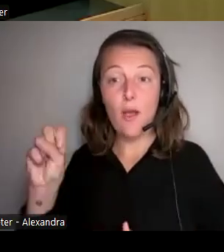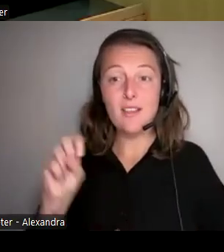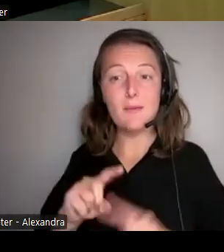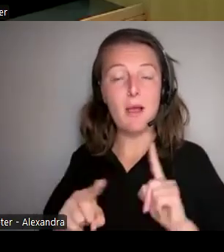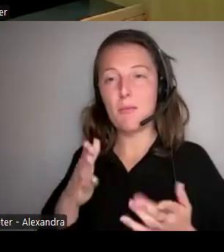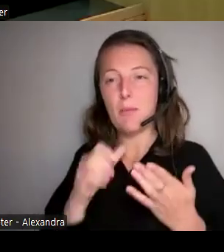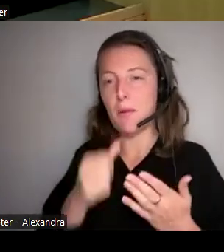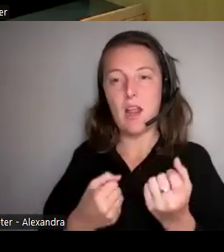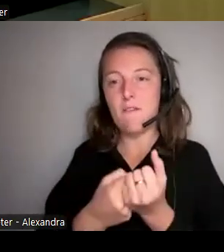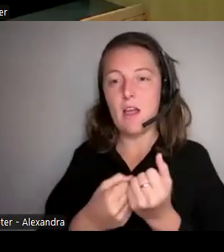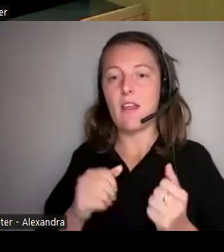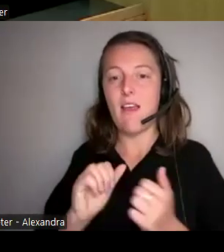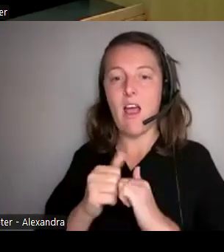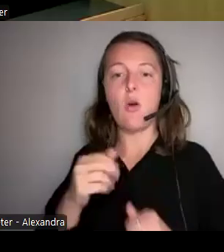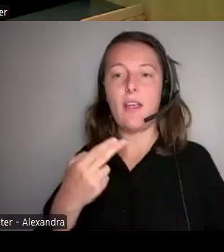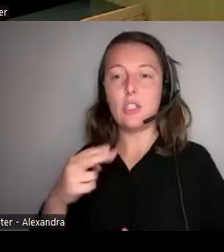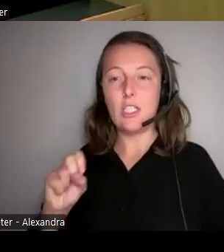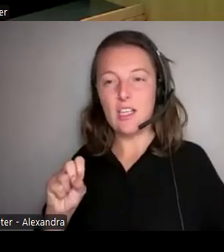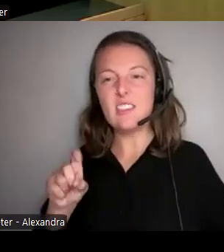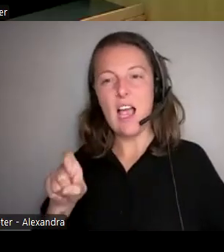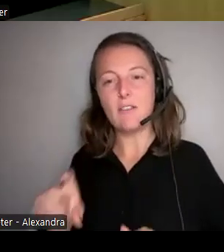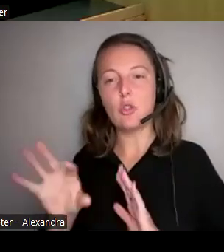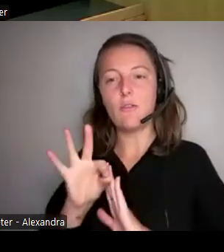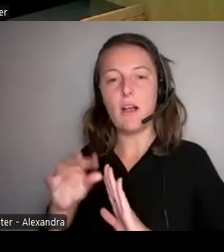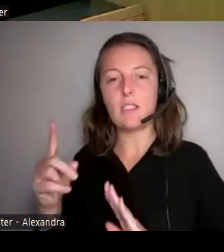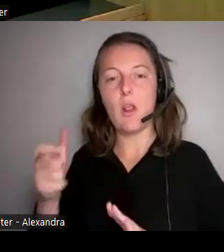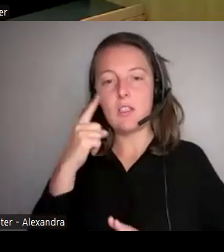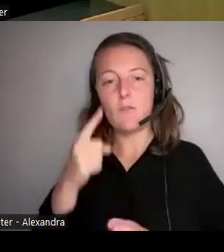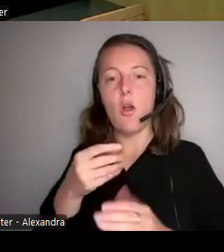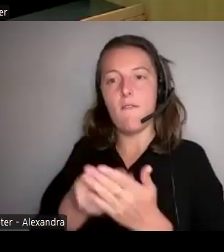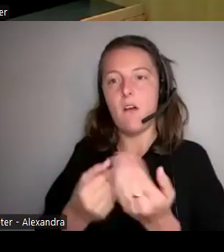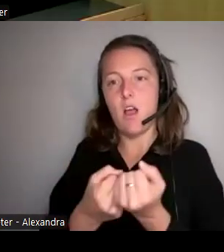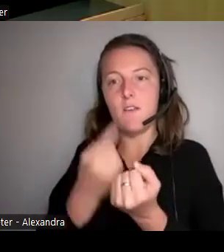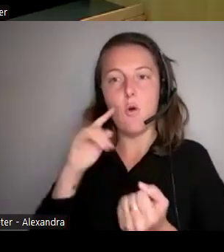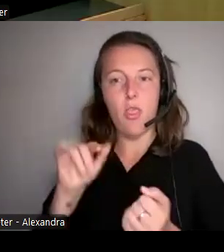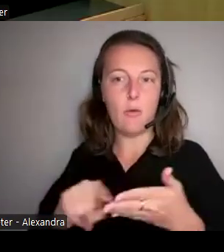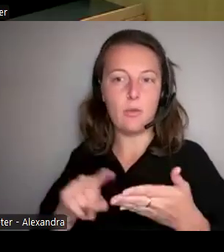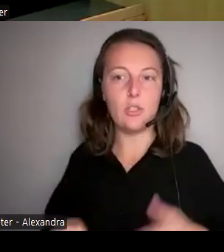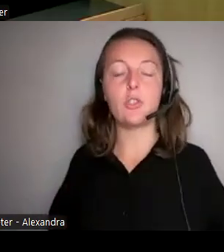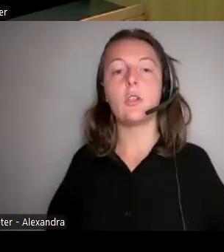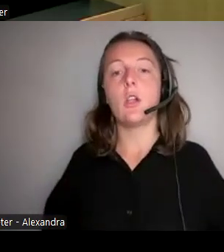to be funded by HHS. You have to find somebody else to fund you and that research. So with